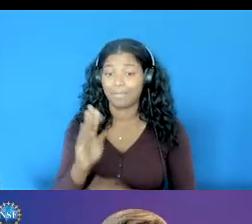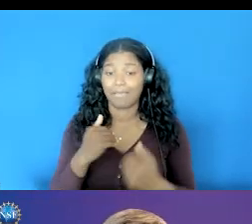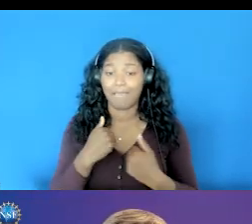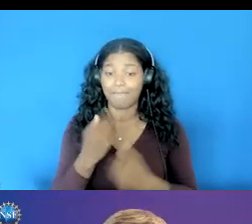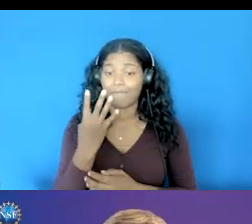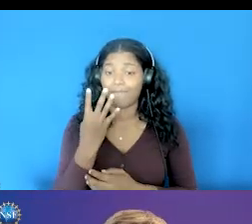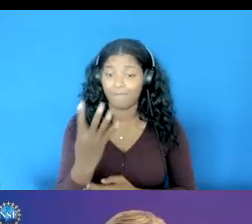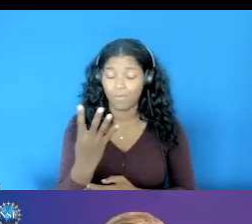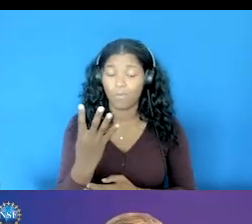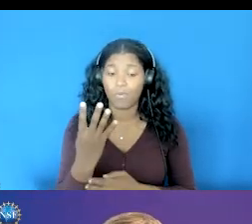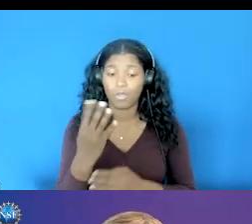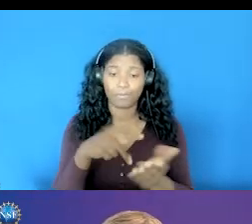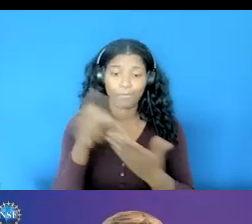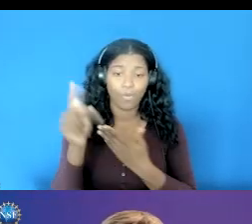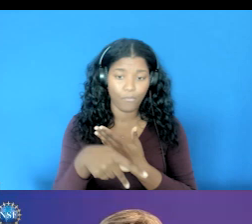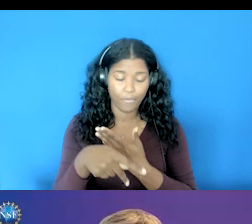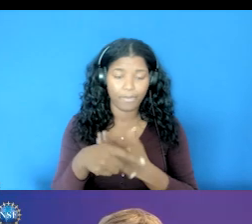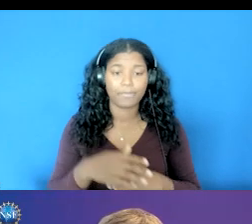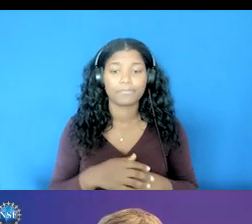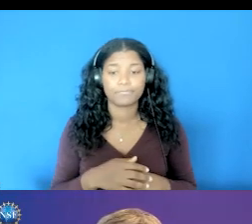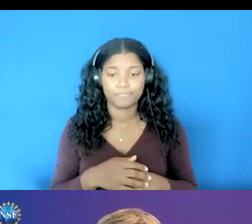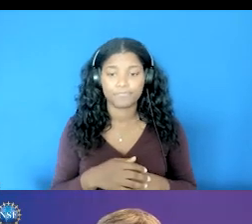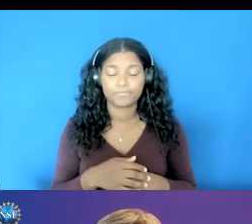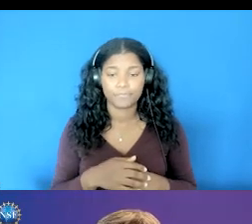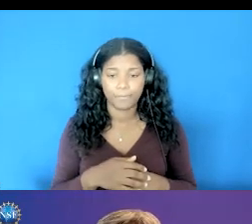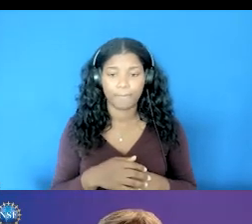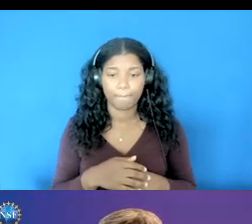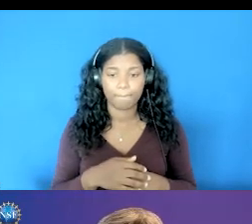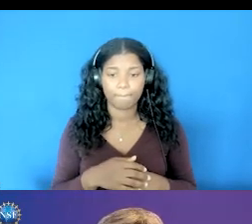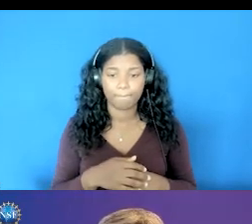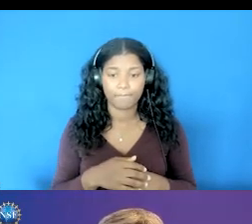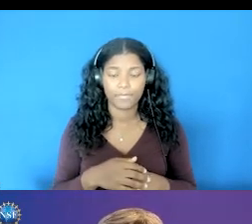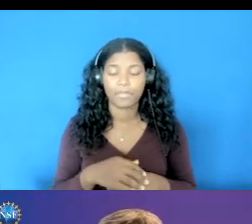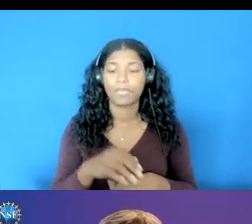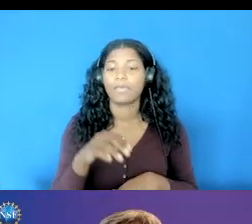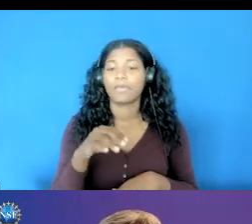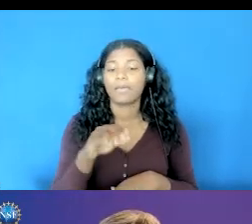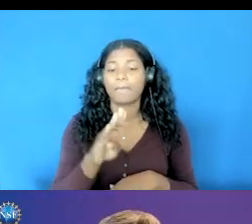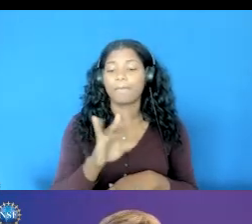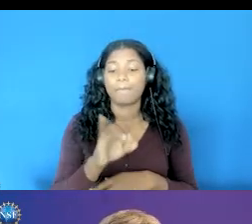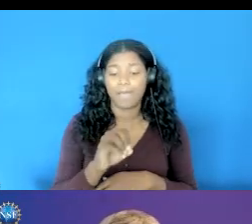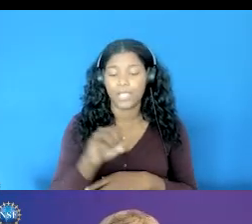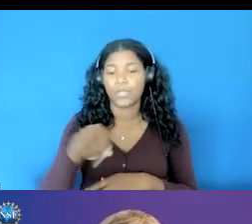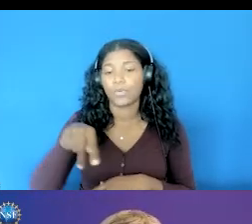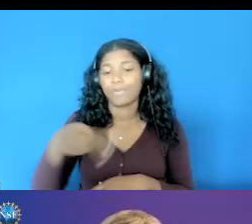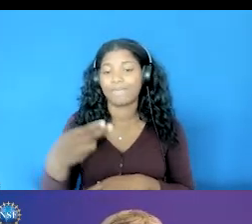Cellular dynamics and function, genetic mechanisms, molecular biophysics and systems and synthetic biology.